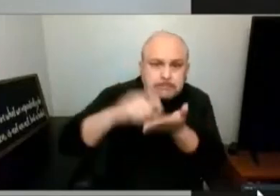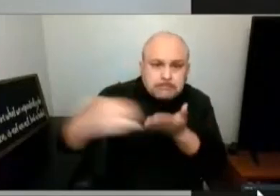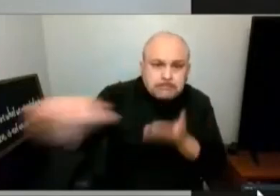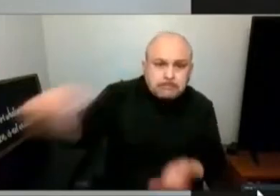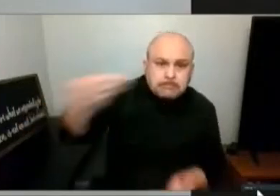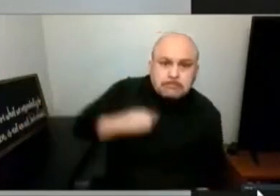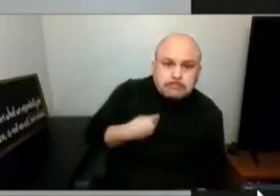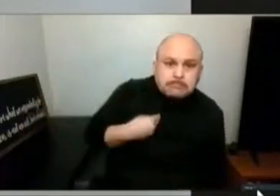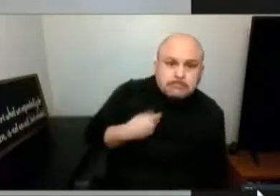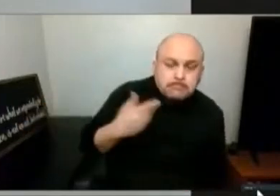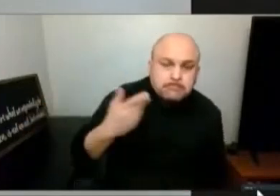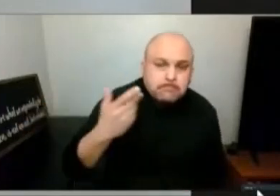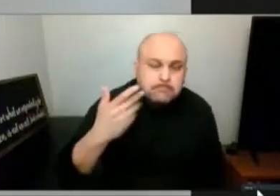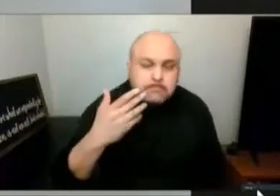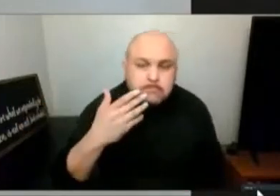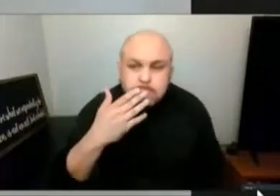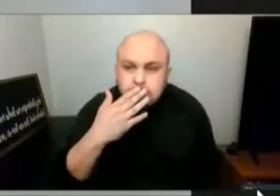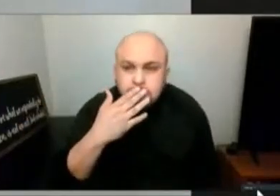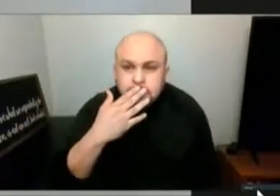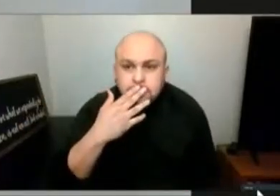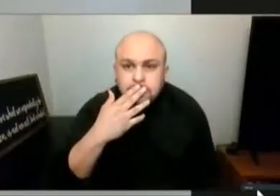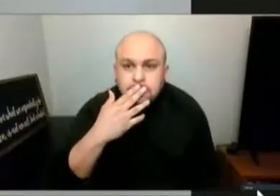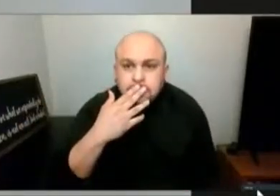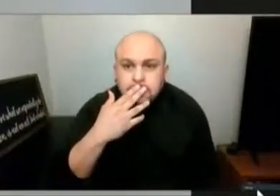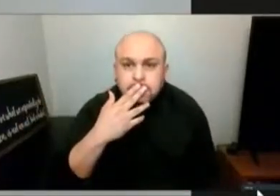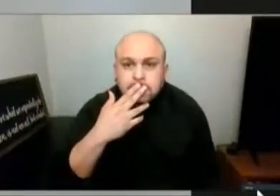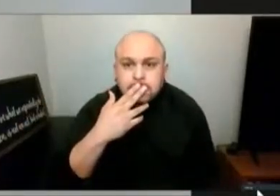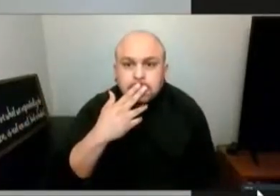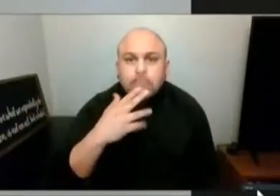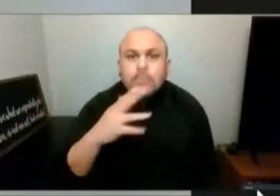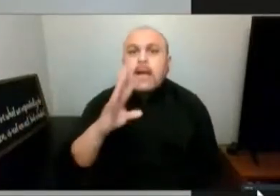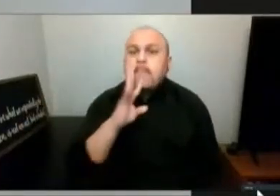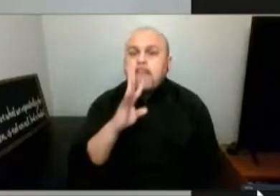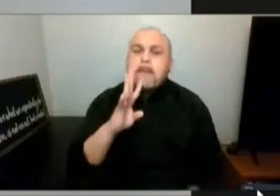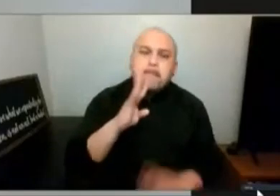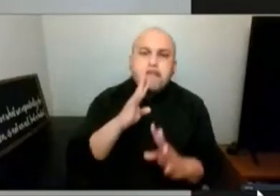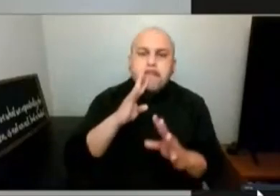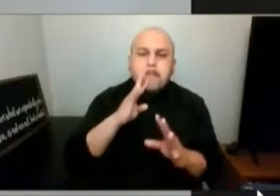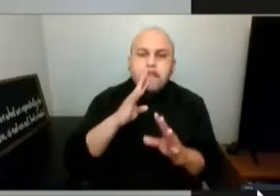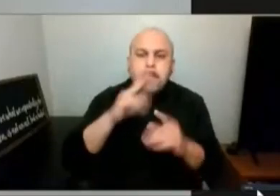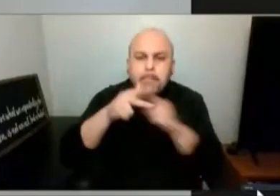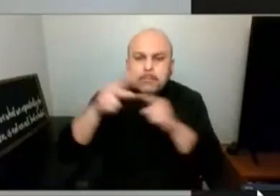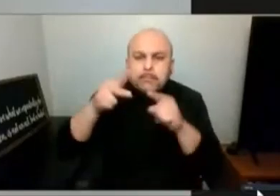Kenneth Westbury: Yes, [unintelligible].